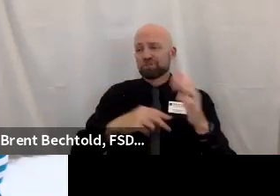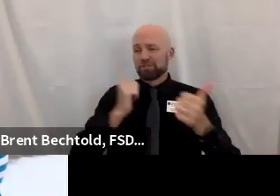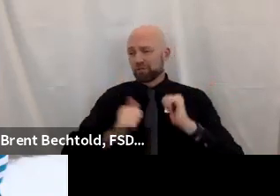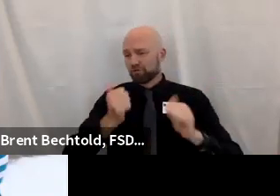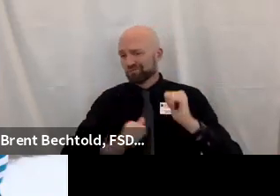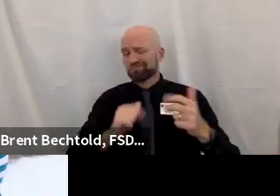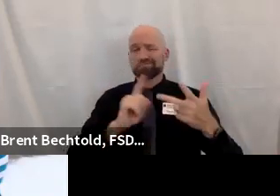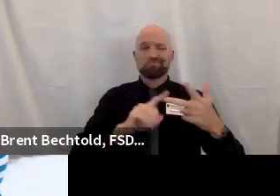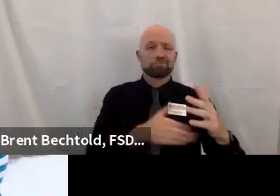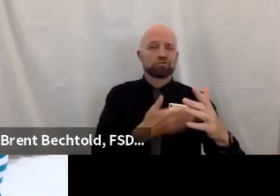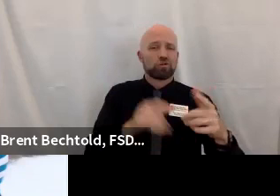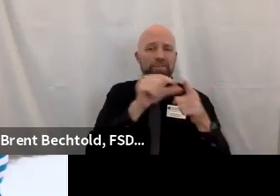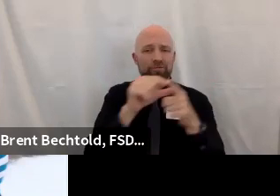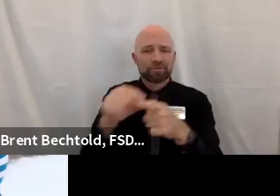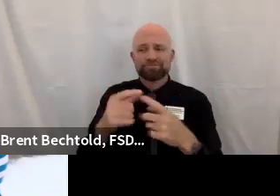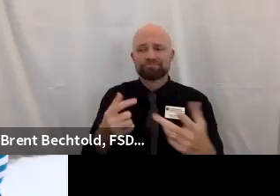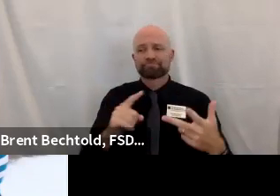Poetry is a motivating thing to read.